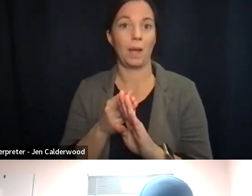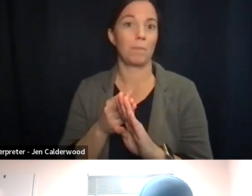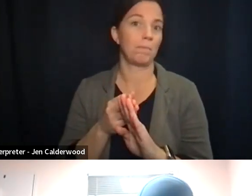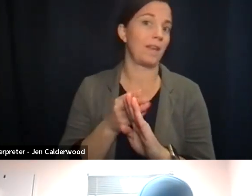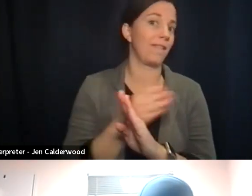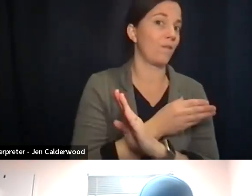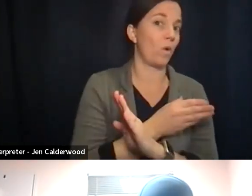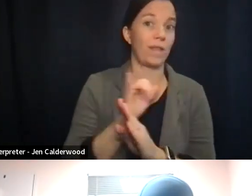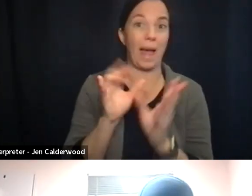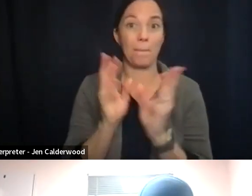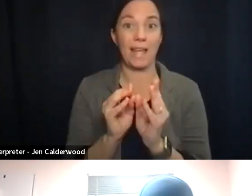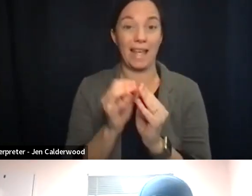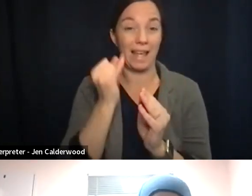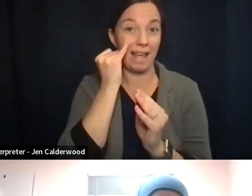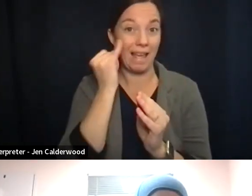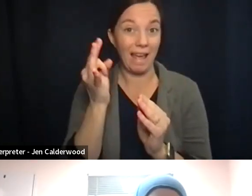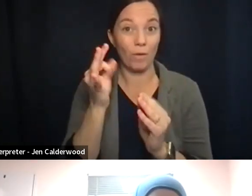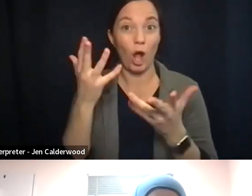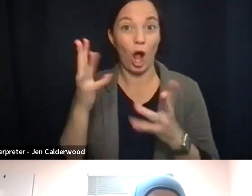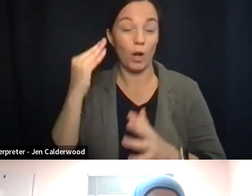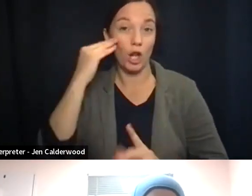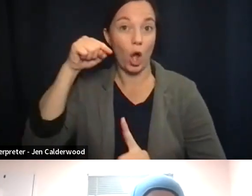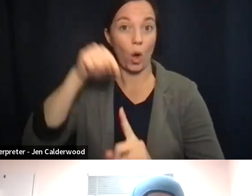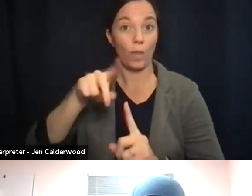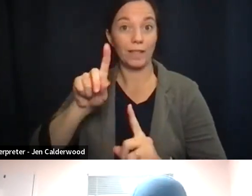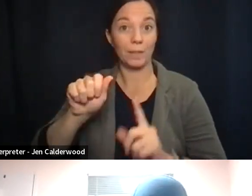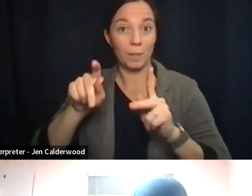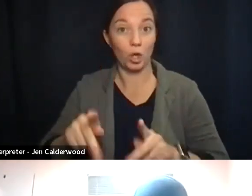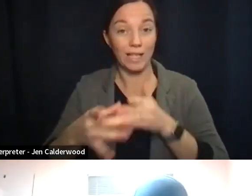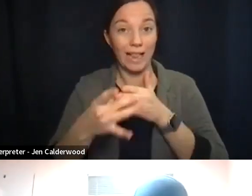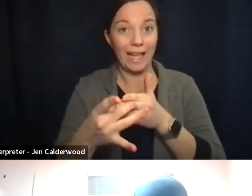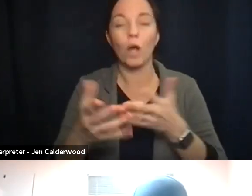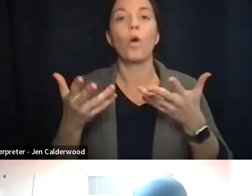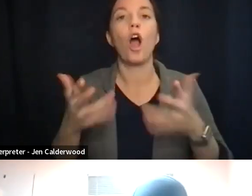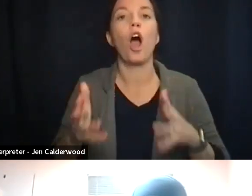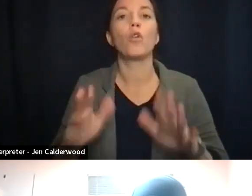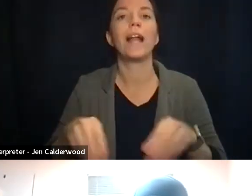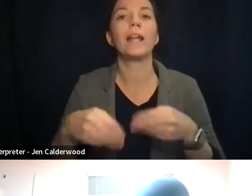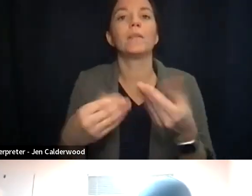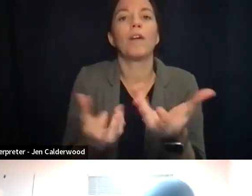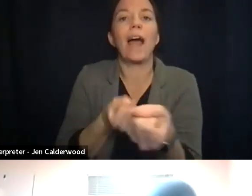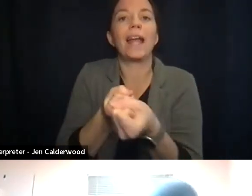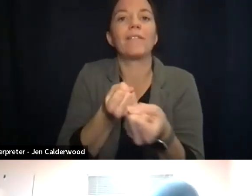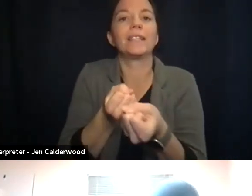And we're starting that conversation and asking those questions to make sure the person with the disability at the meeting is for and about is also leading that meeting. How is that being done? So? Who's leading that? If we're starting the conversation and asking those questions to make sure that the person with the disability that the meeting is for and about is also leading that meeting before meeting ever happens, then we are already doing some of the advocacy work within those different stakeholder groups. So that's just one way that you could do that.